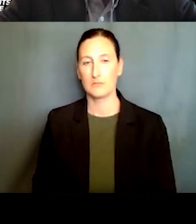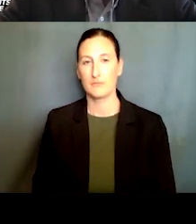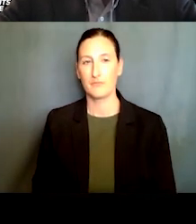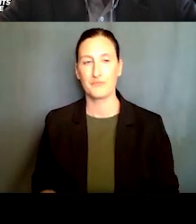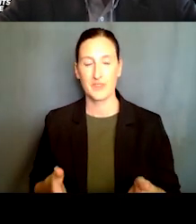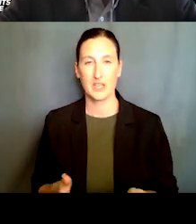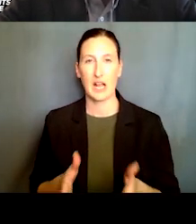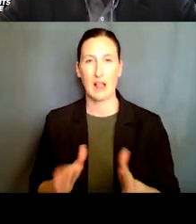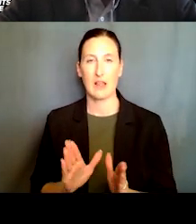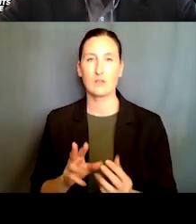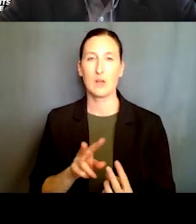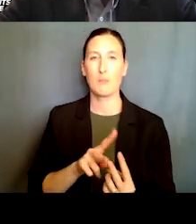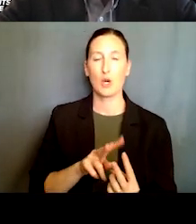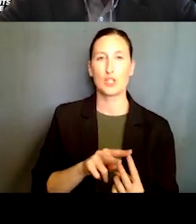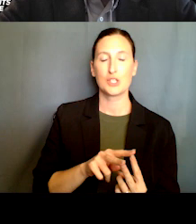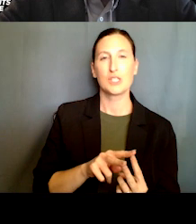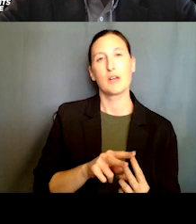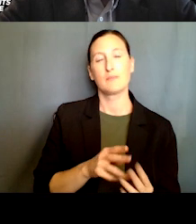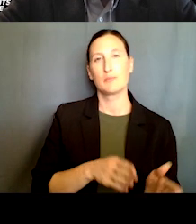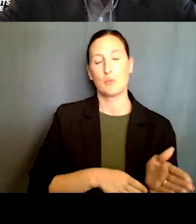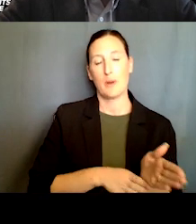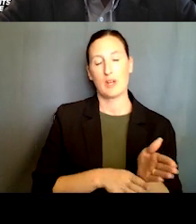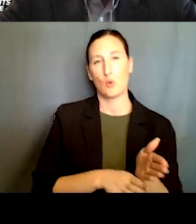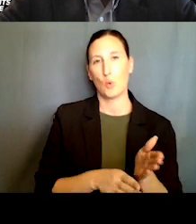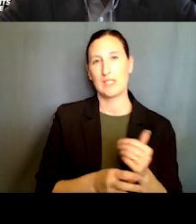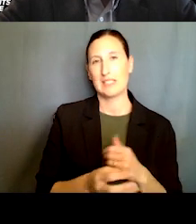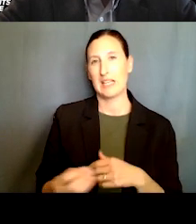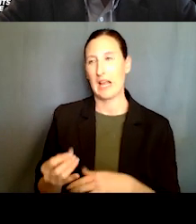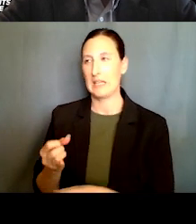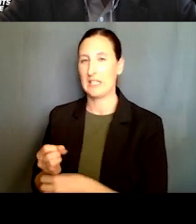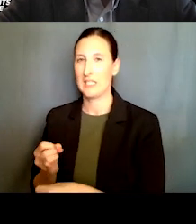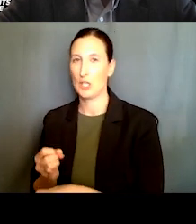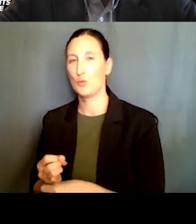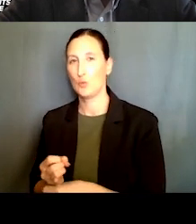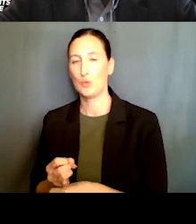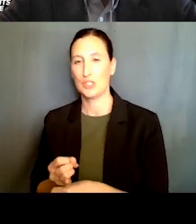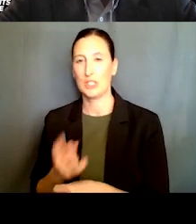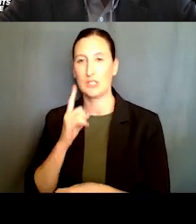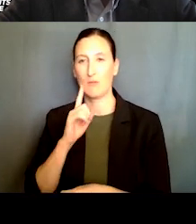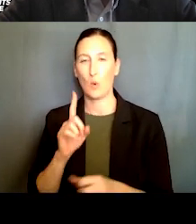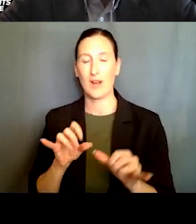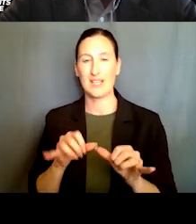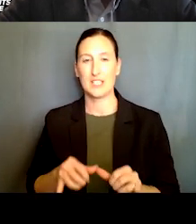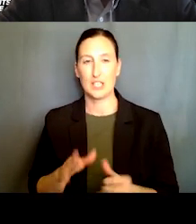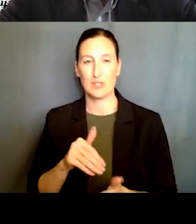it's partnerships between minority serving institutions and Materials, Research, Science and Engineering Centers.